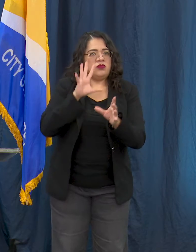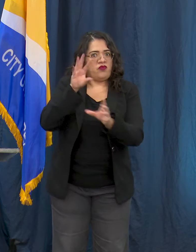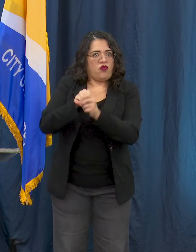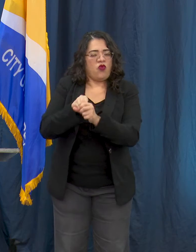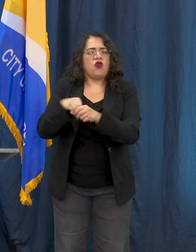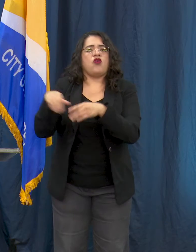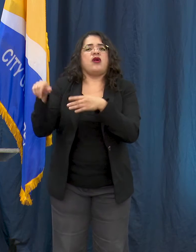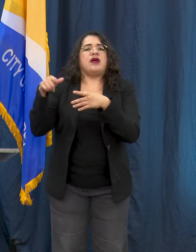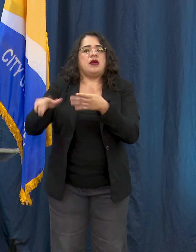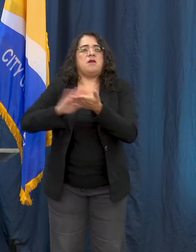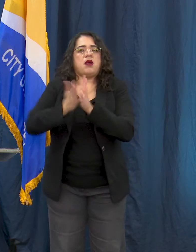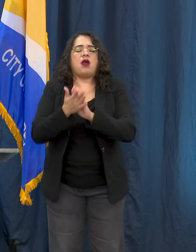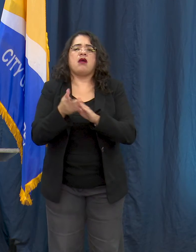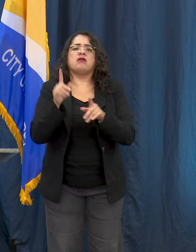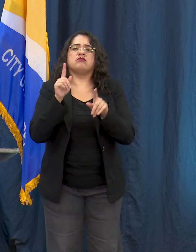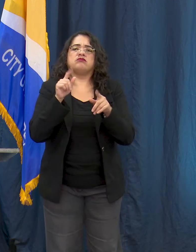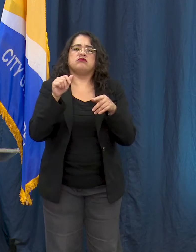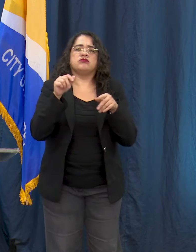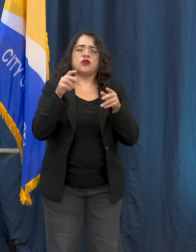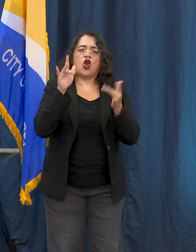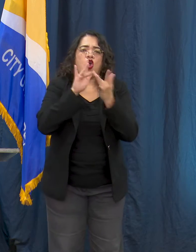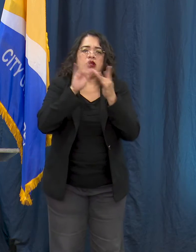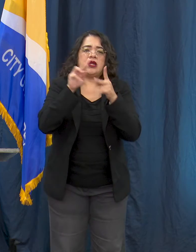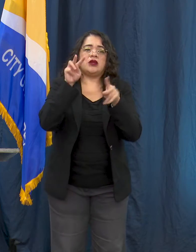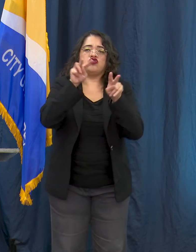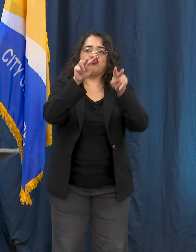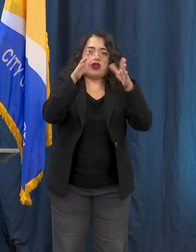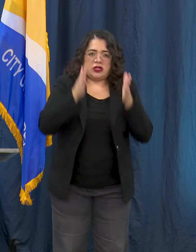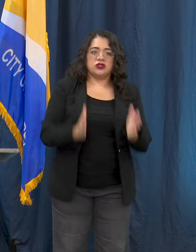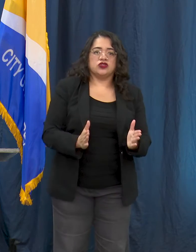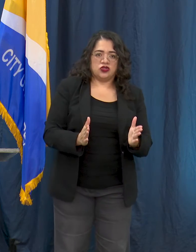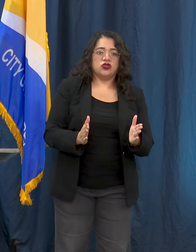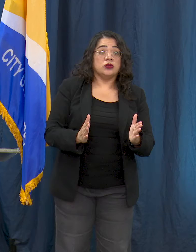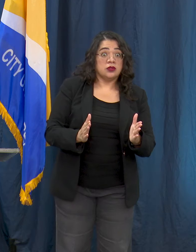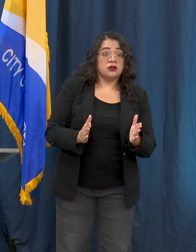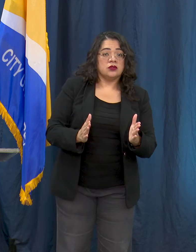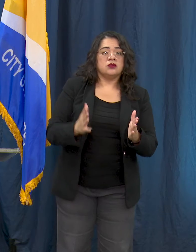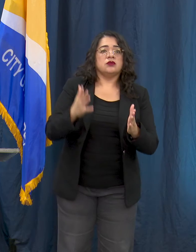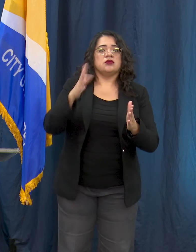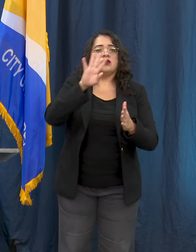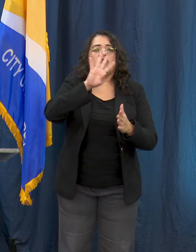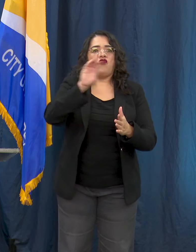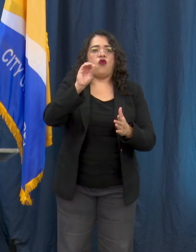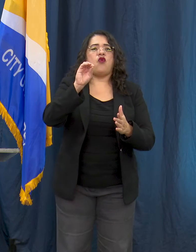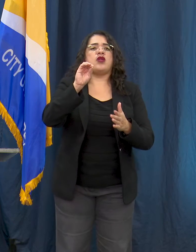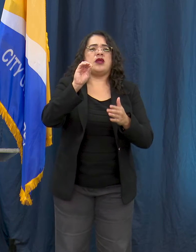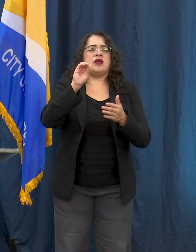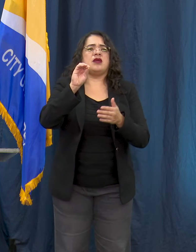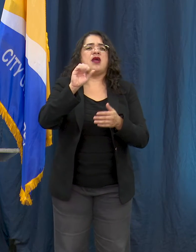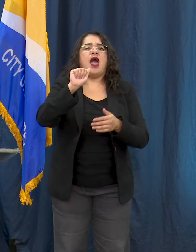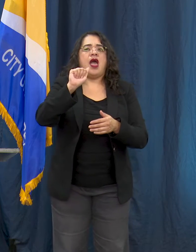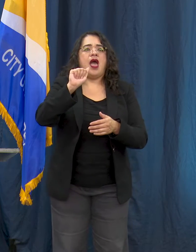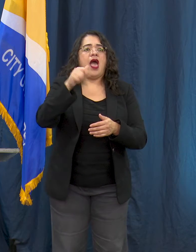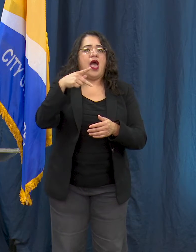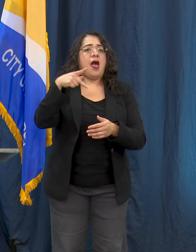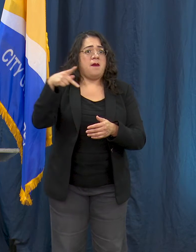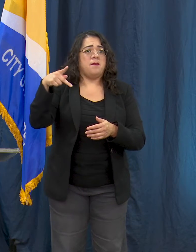trained on the app. As more businesses open and people continue to extra their First Amendment rights, this platform will expedite the city's ability